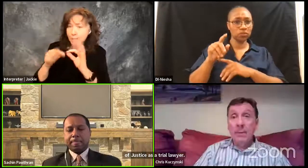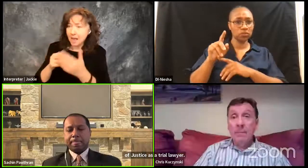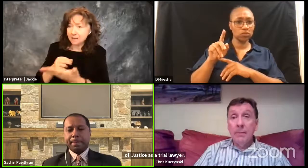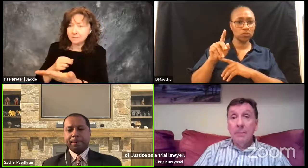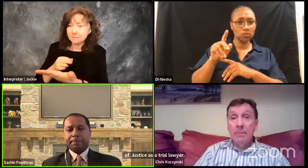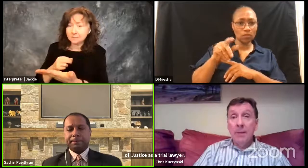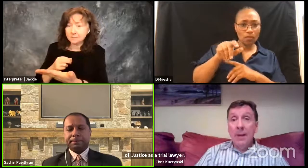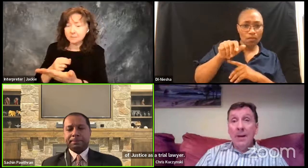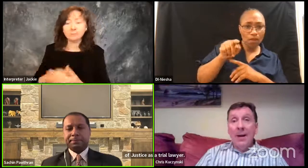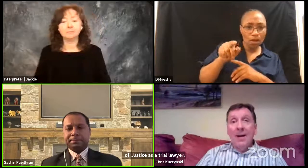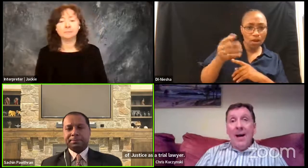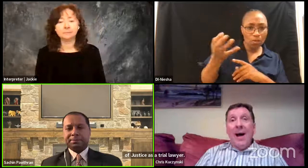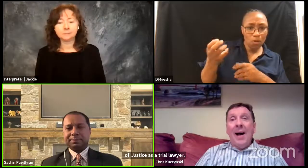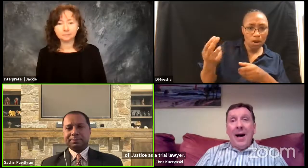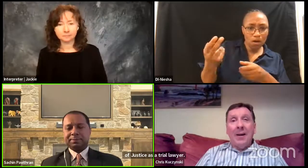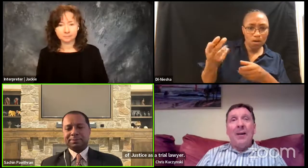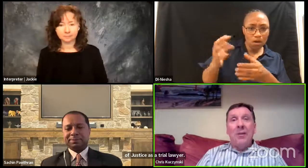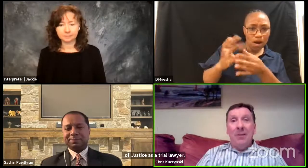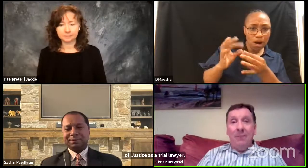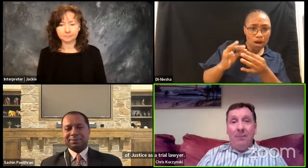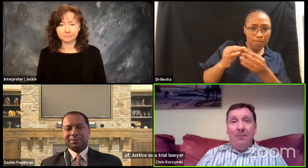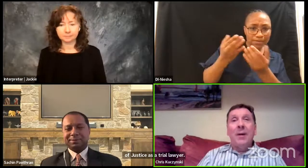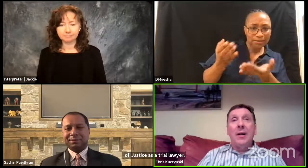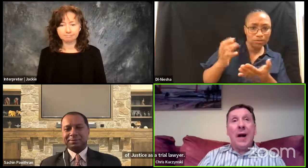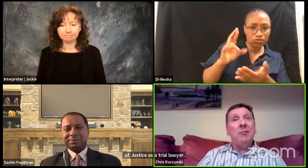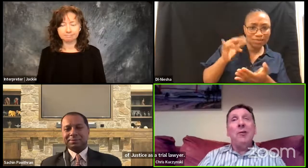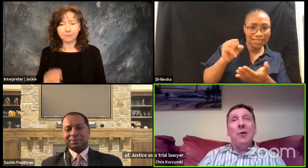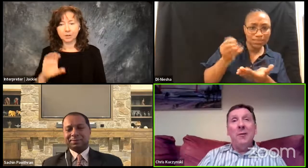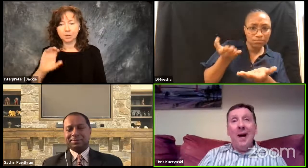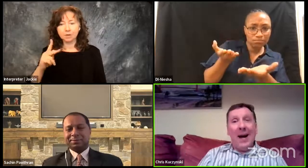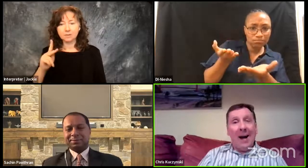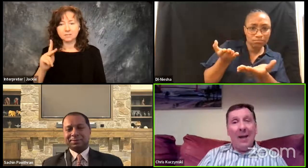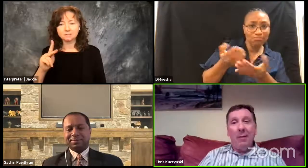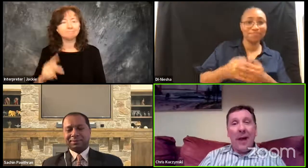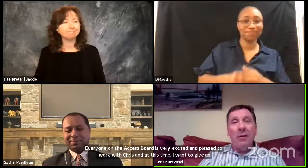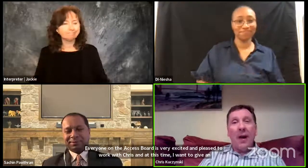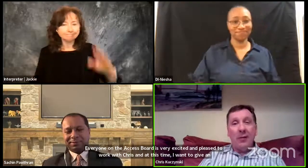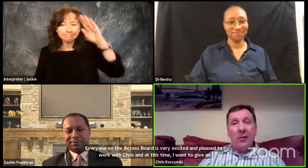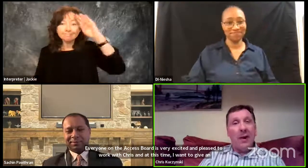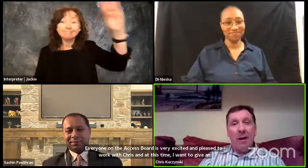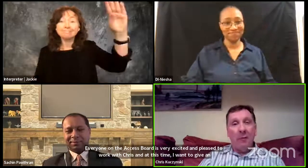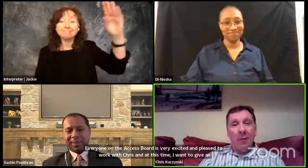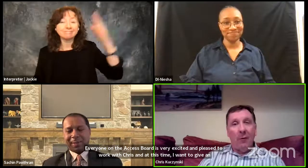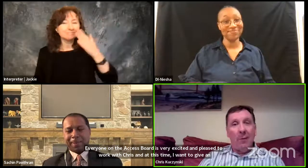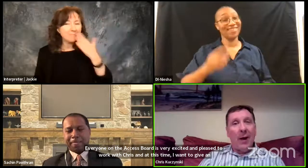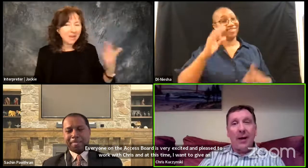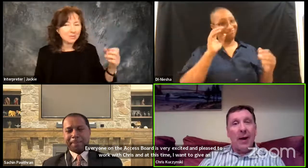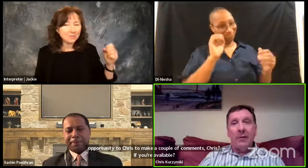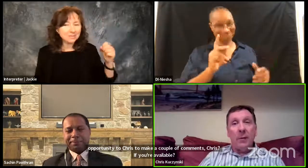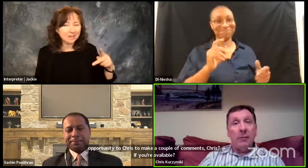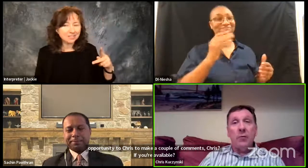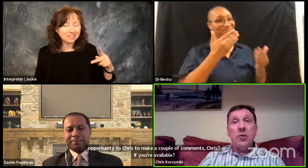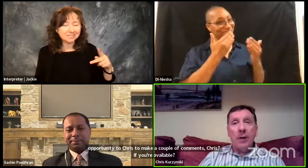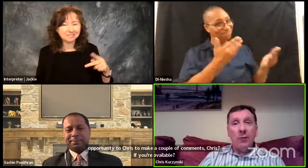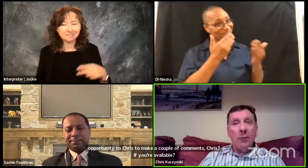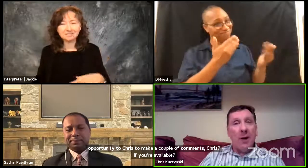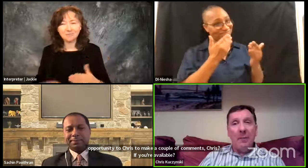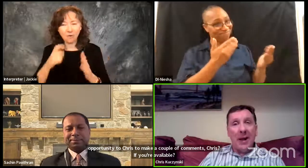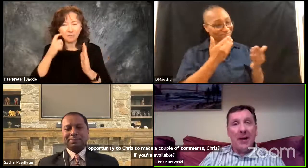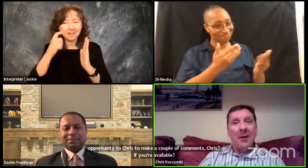If you're available? Good afternoon. And thank you, Sachin, for recognizing me for just one minute.